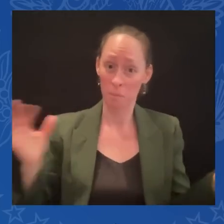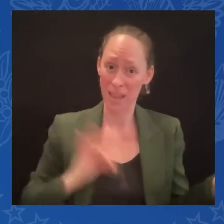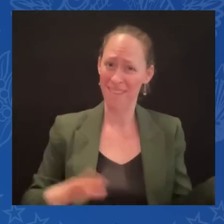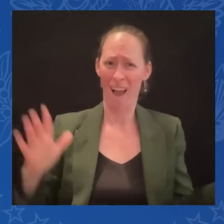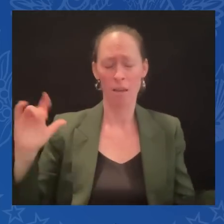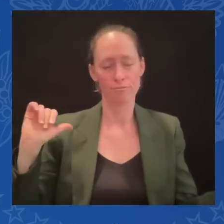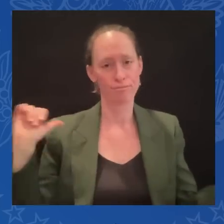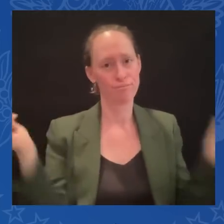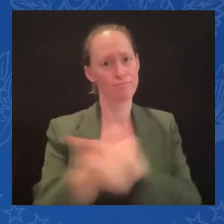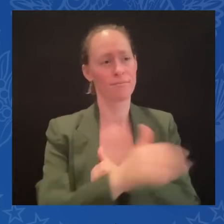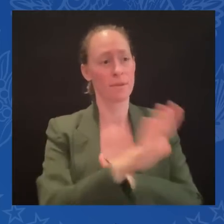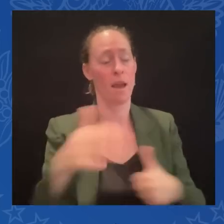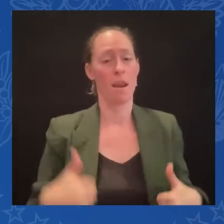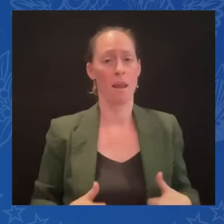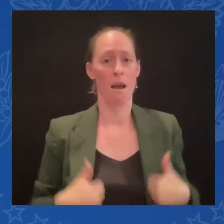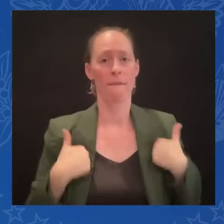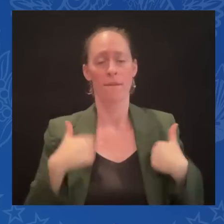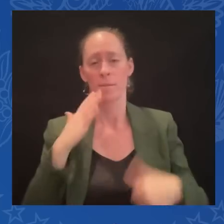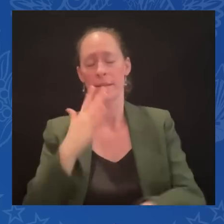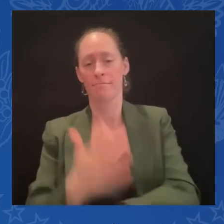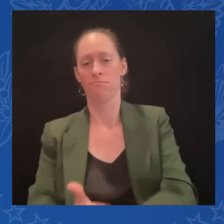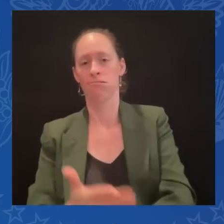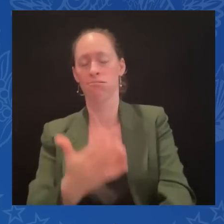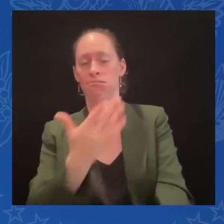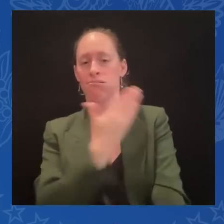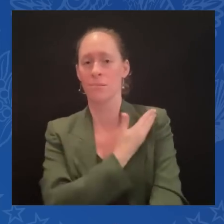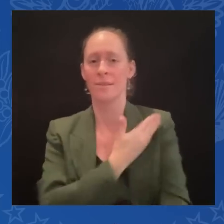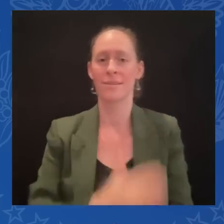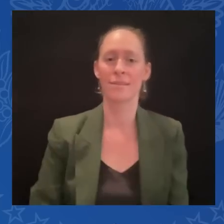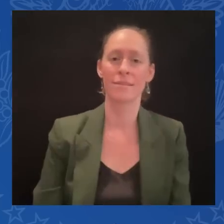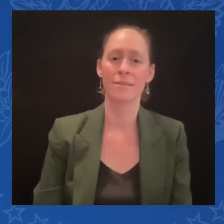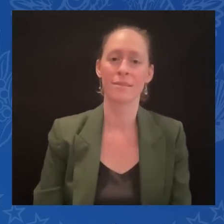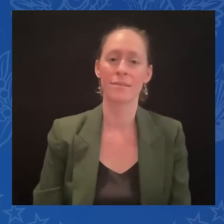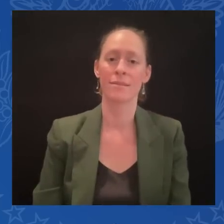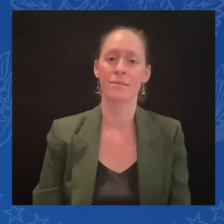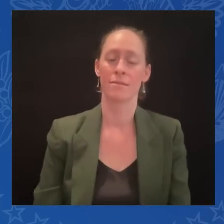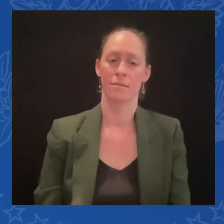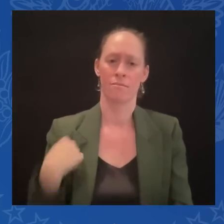is about bringing supply chains home, a clean energy future, made in America.